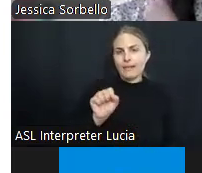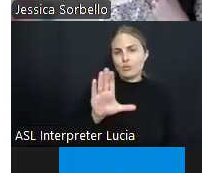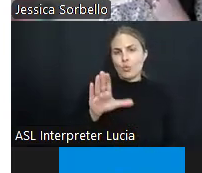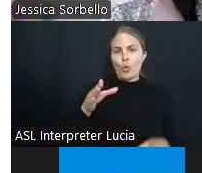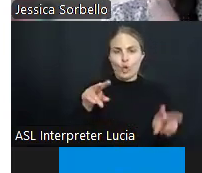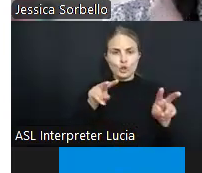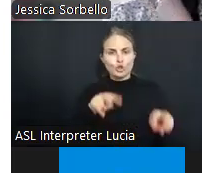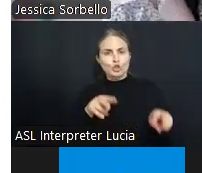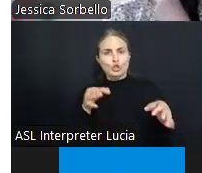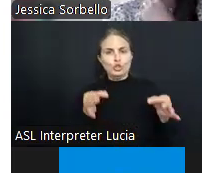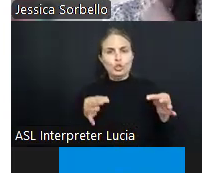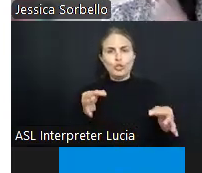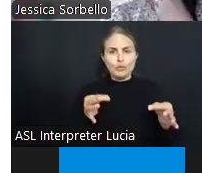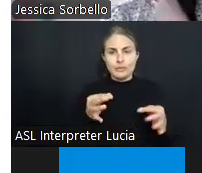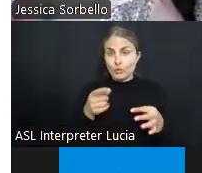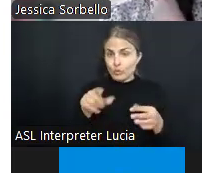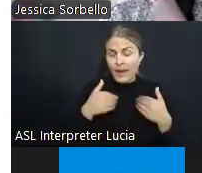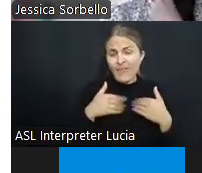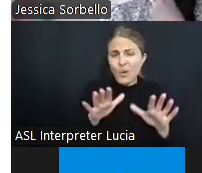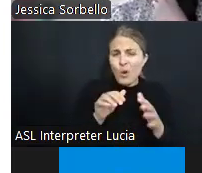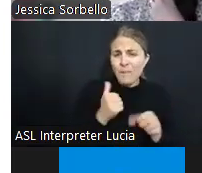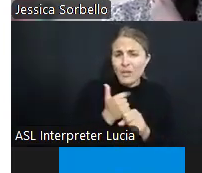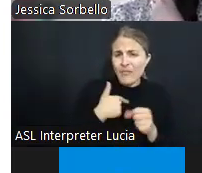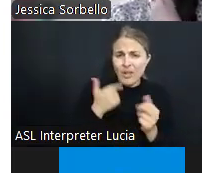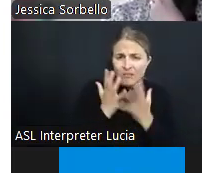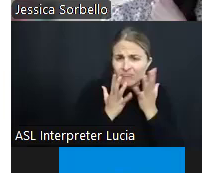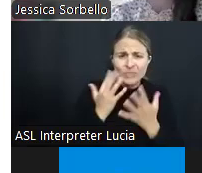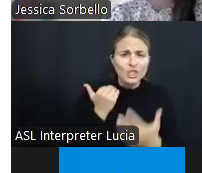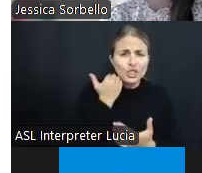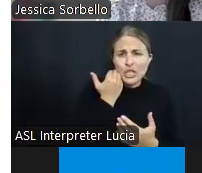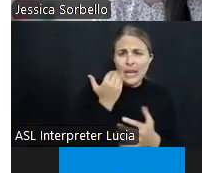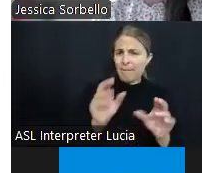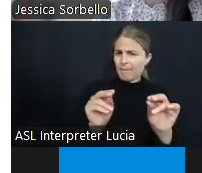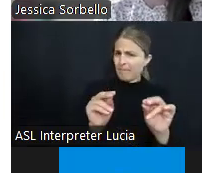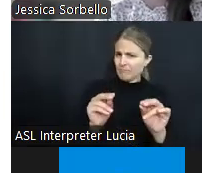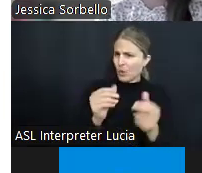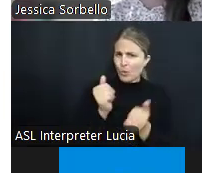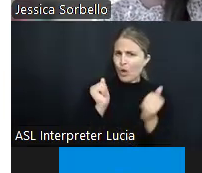have them. Many times, those biases do exist around